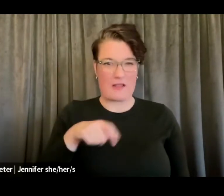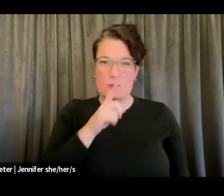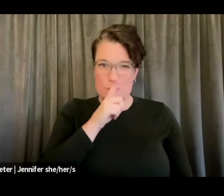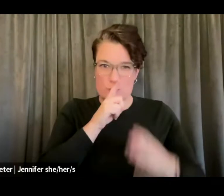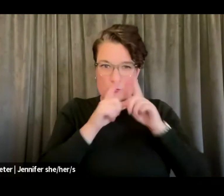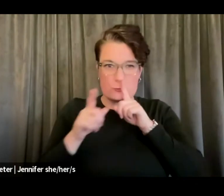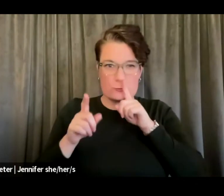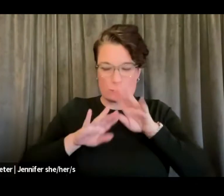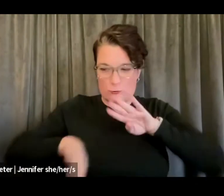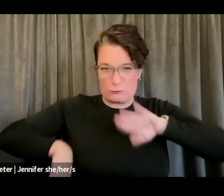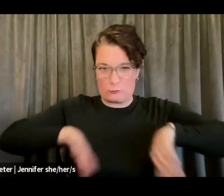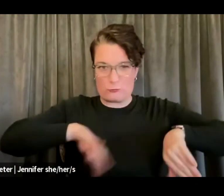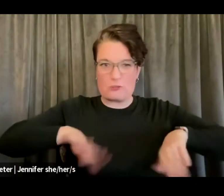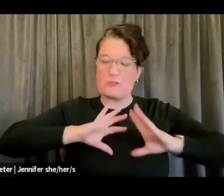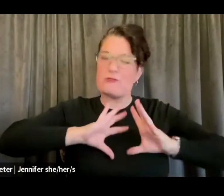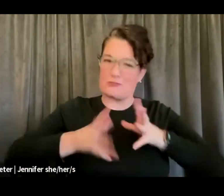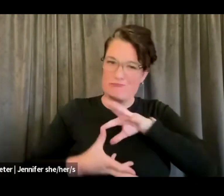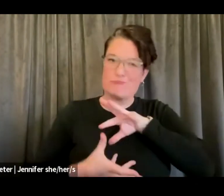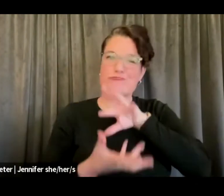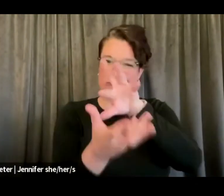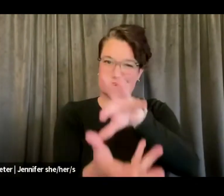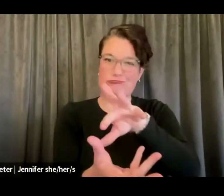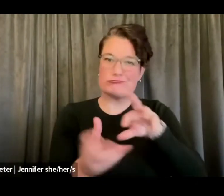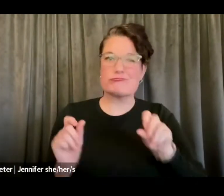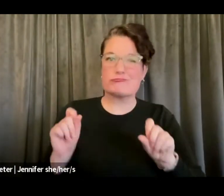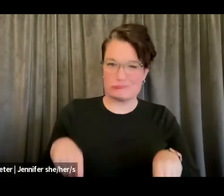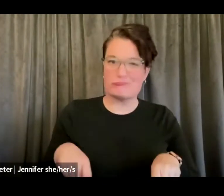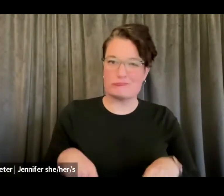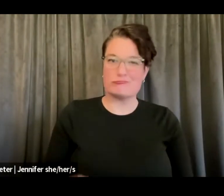all of this part of me be shown and held. And.